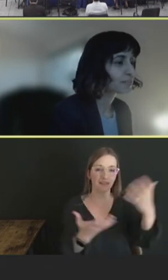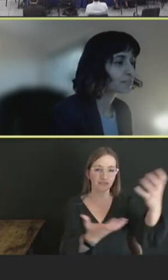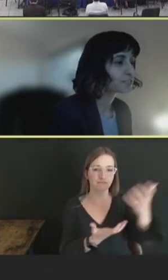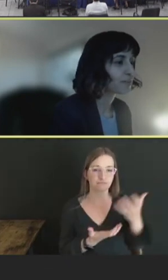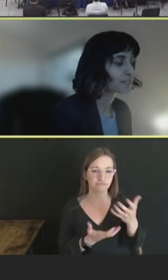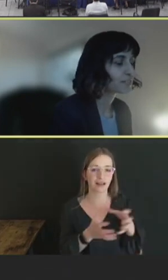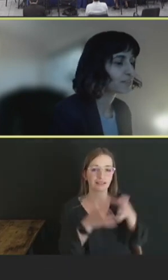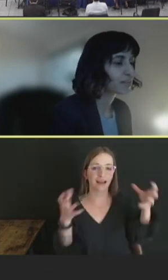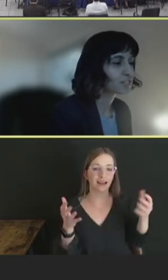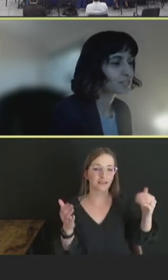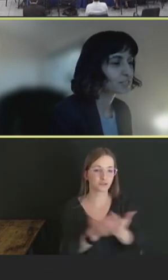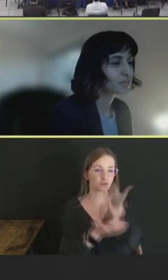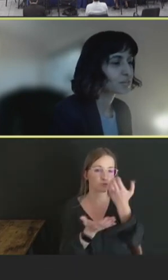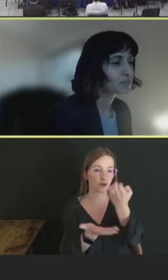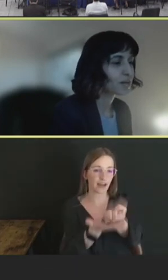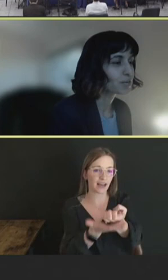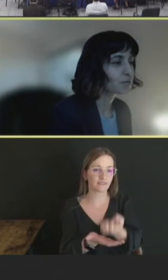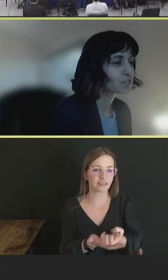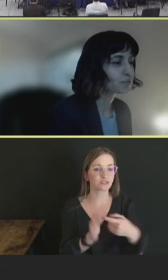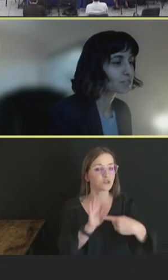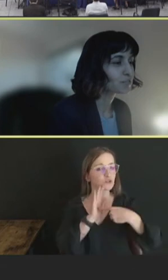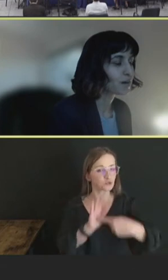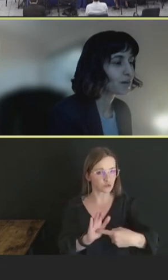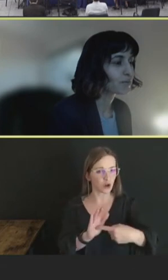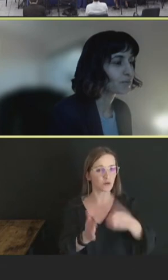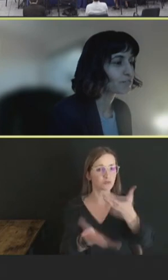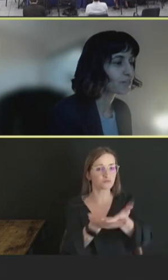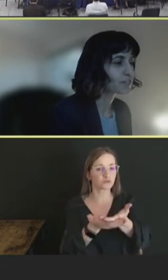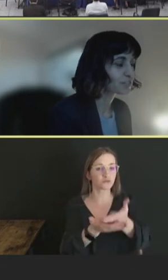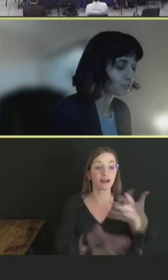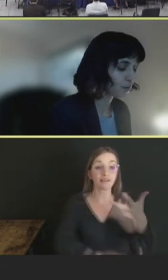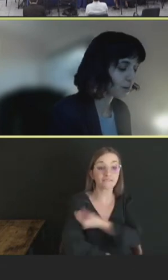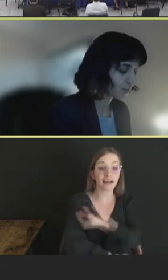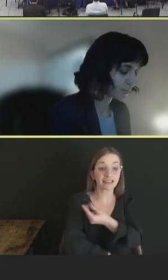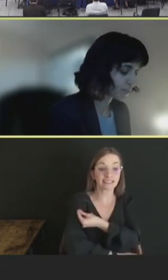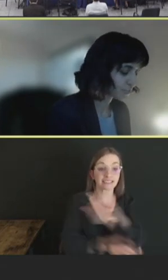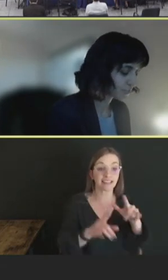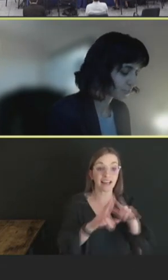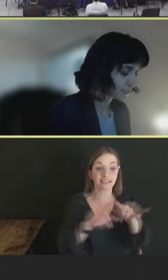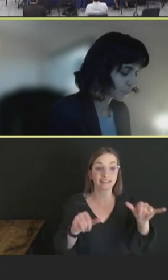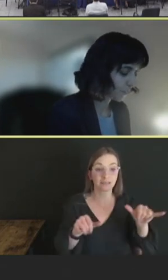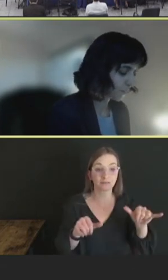vaccines or vaccine antigens do not increase the risk for other infections or other conditions.